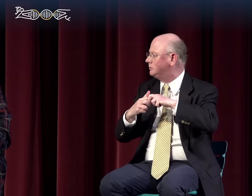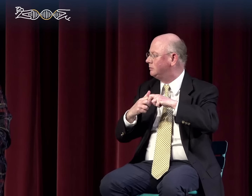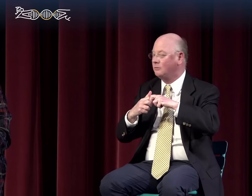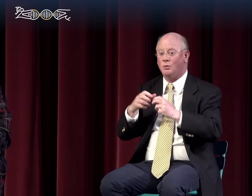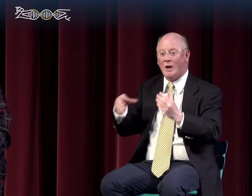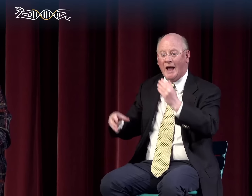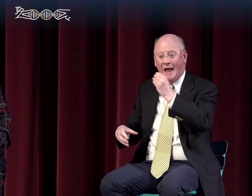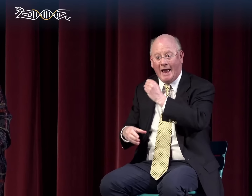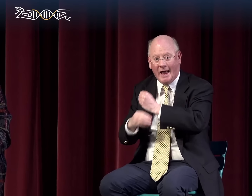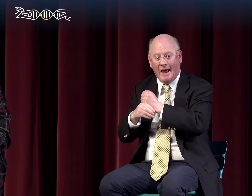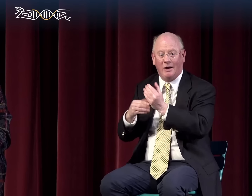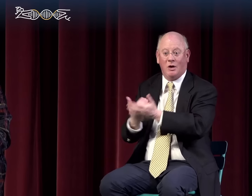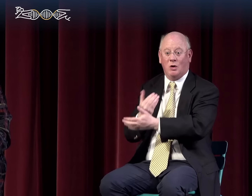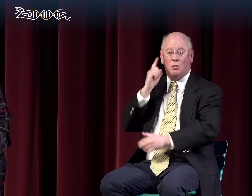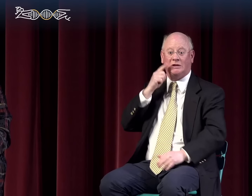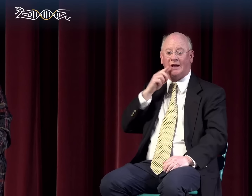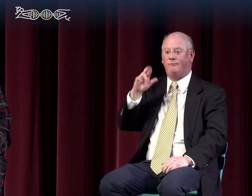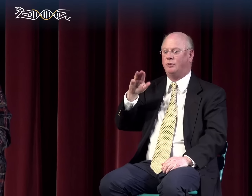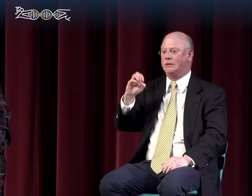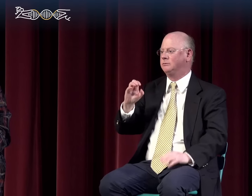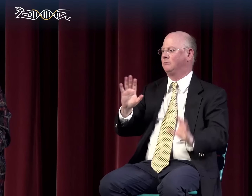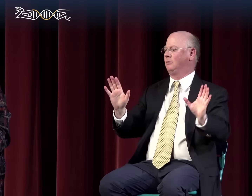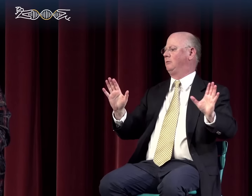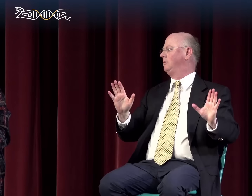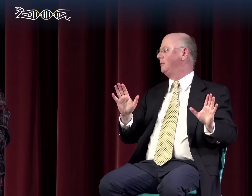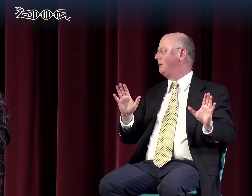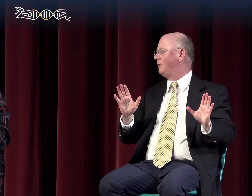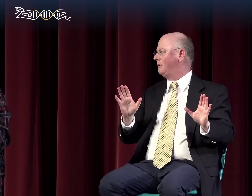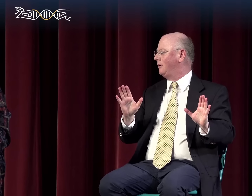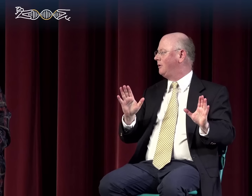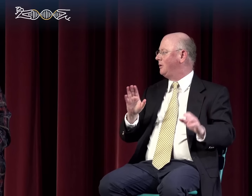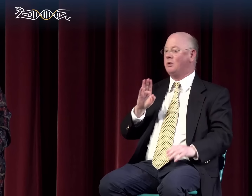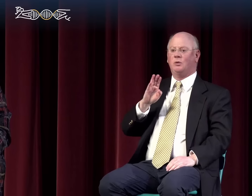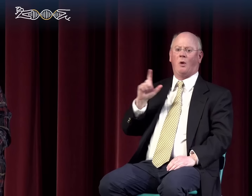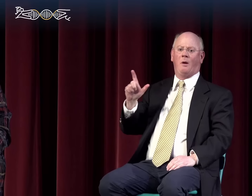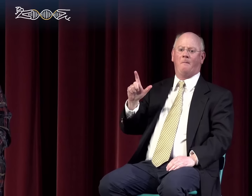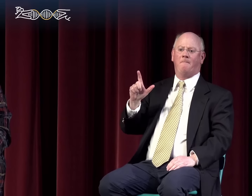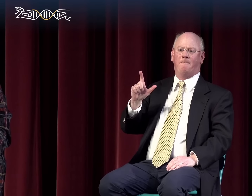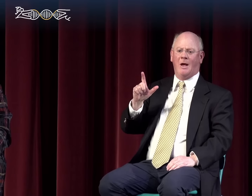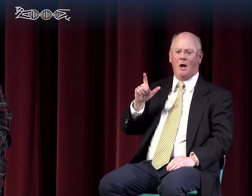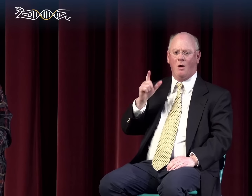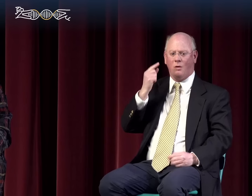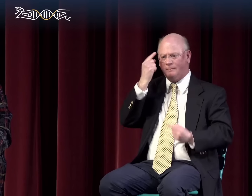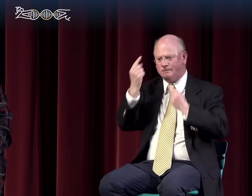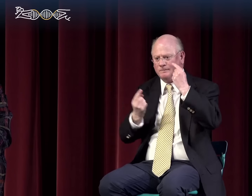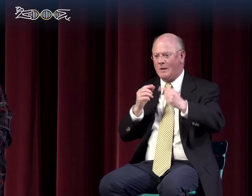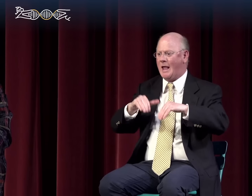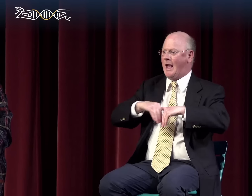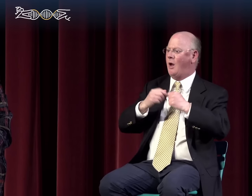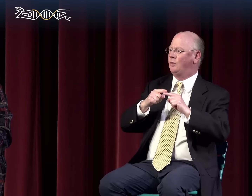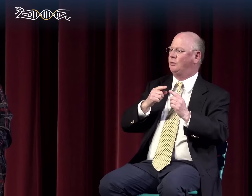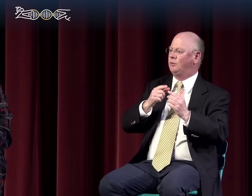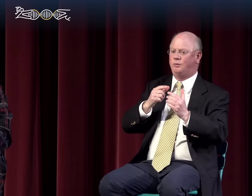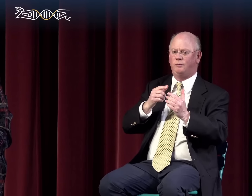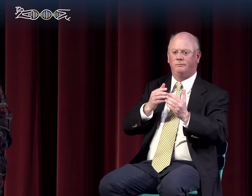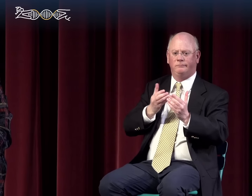The idea of adding another Deaf race into the mix was just a line too far.